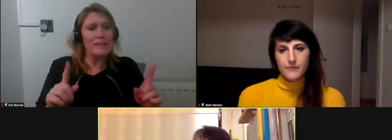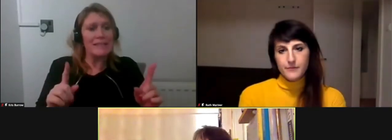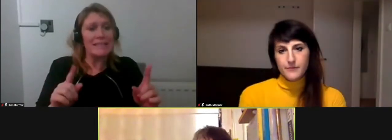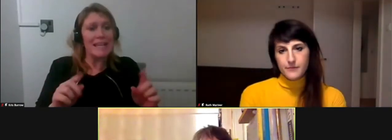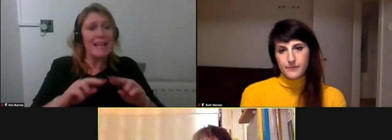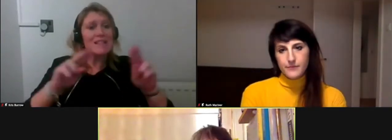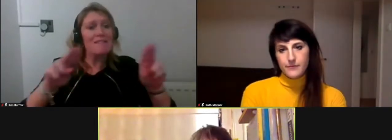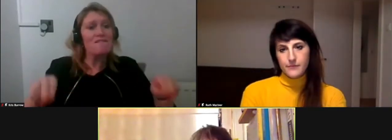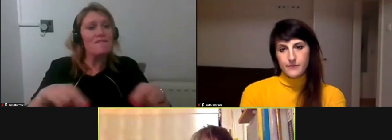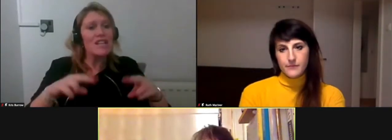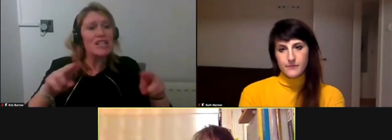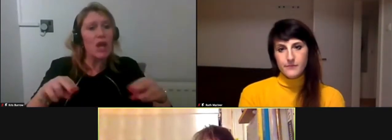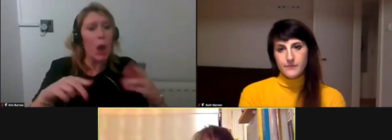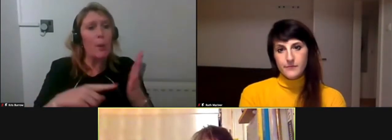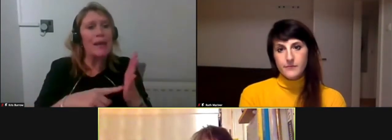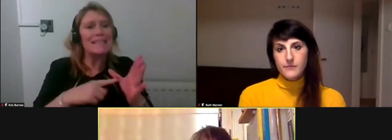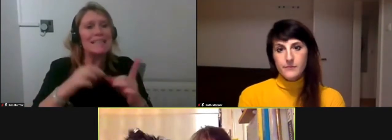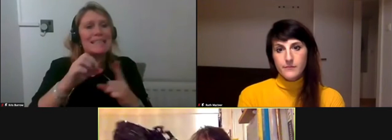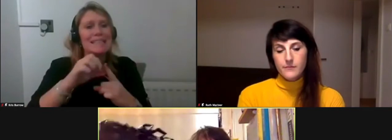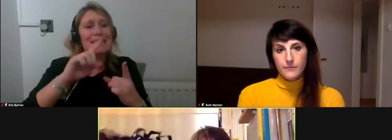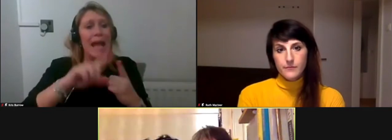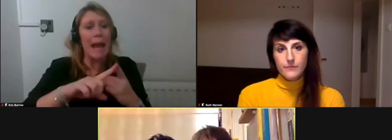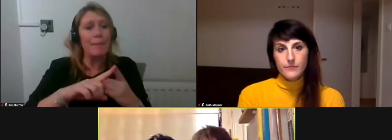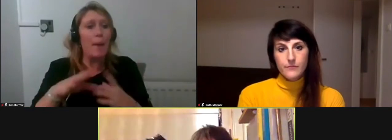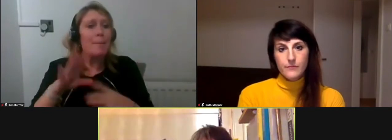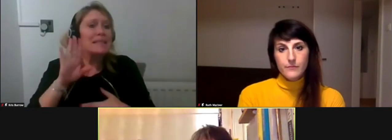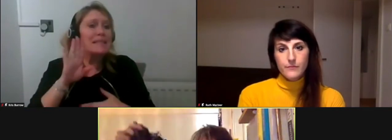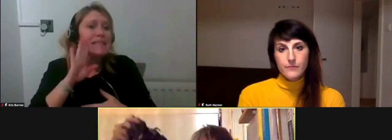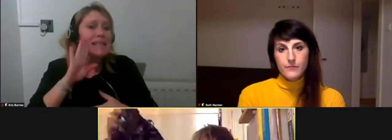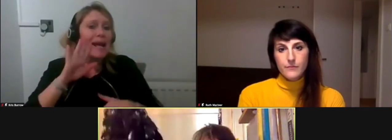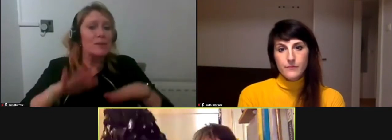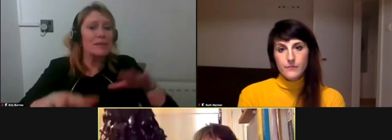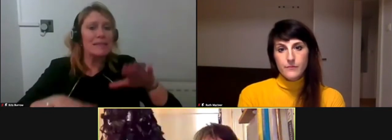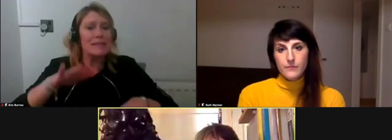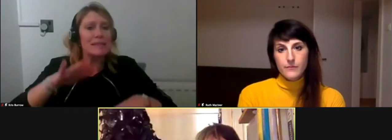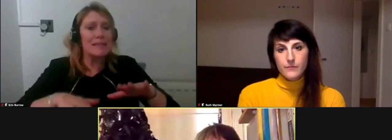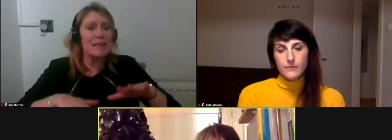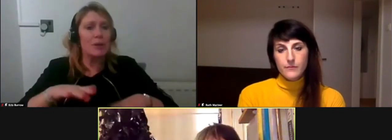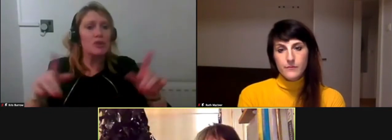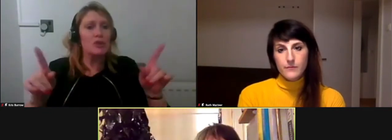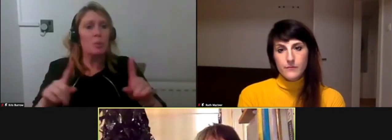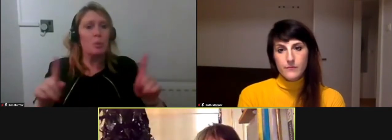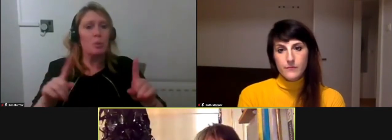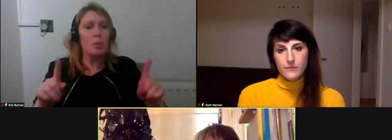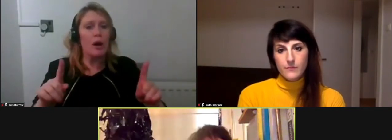it can sound like... the rustle of leaves